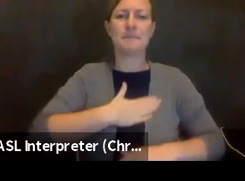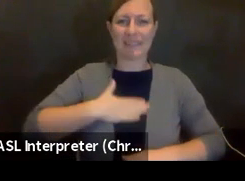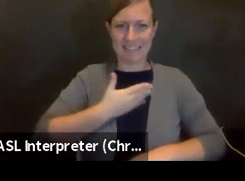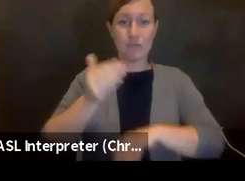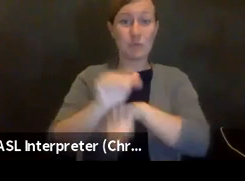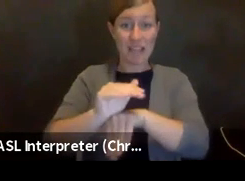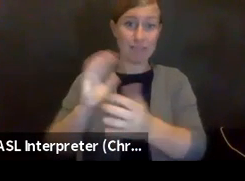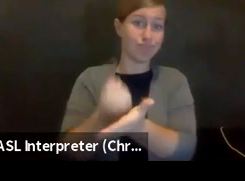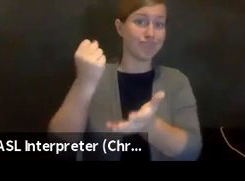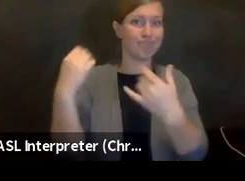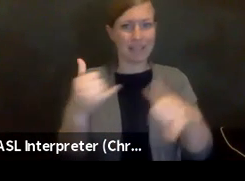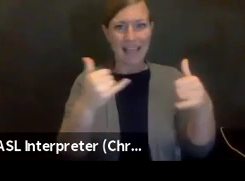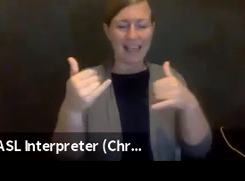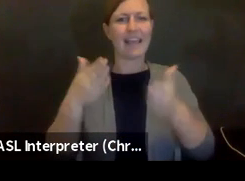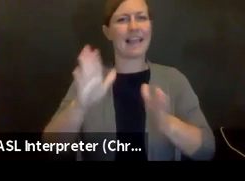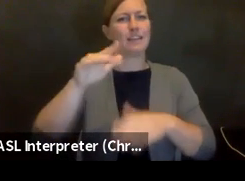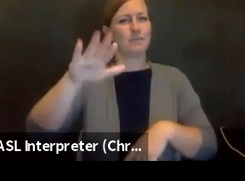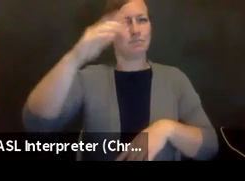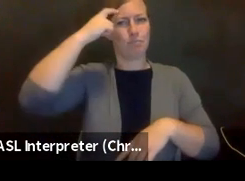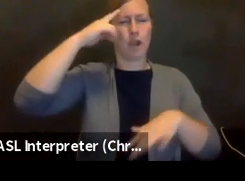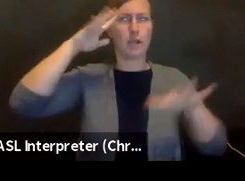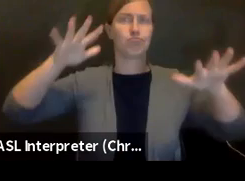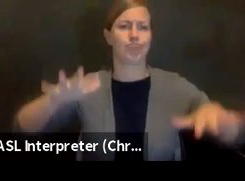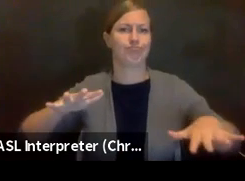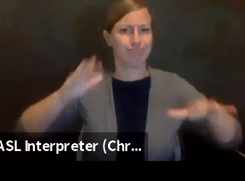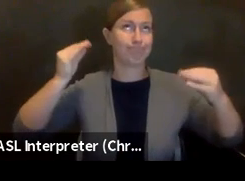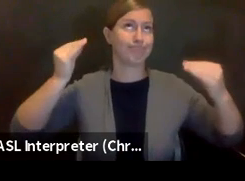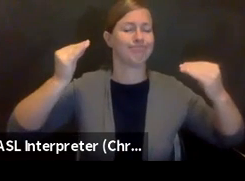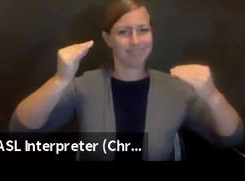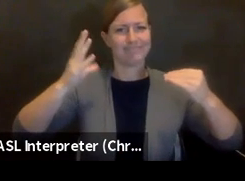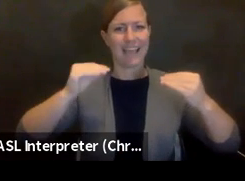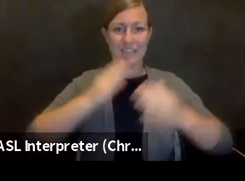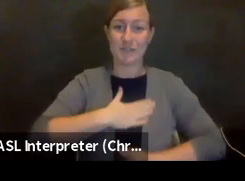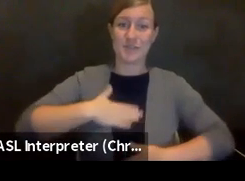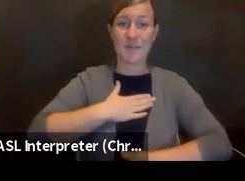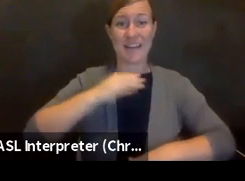Jeff Crawford: Let your brains have some time to think about this, and enjoy that adventure and tomorrow we'll be back.